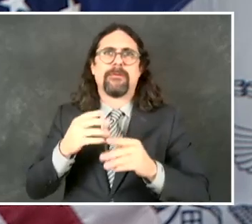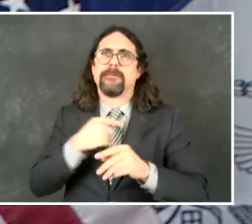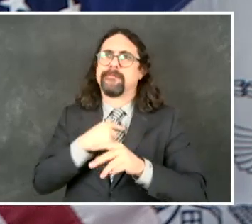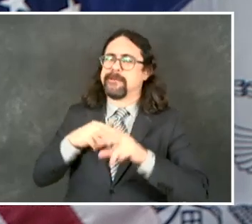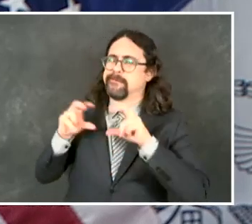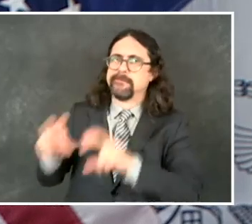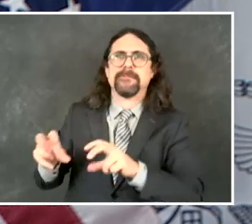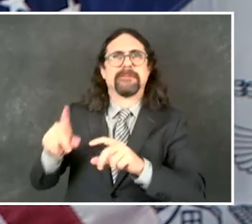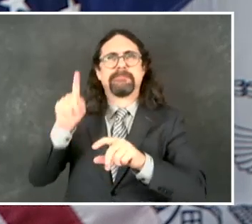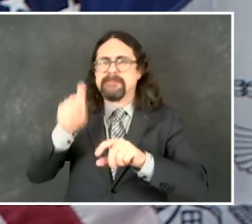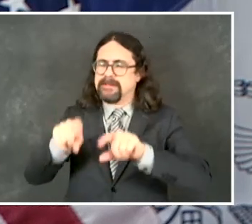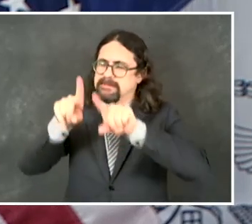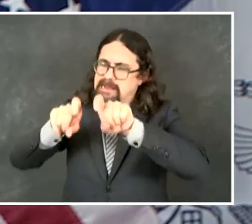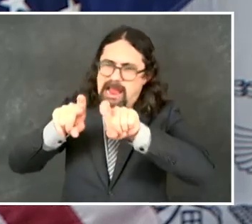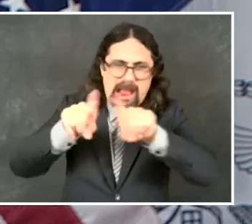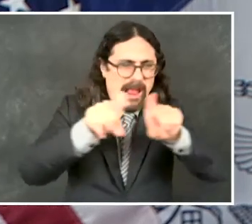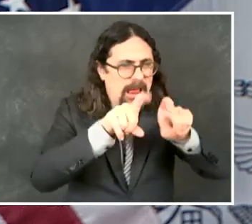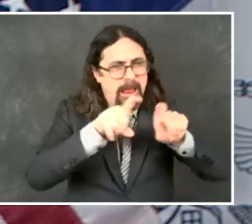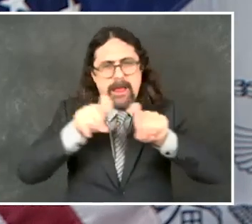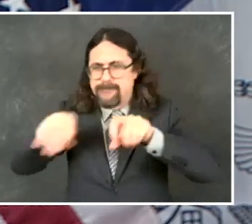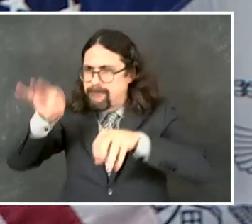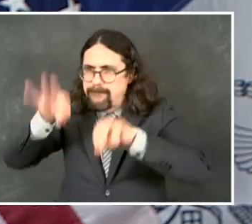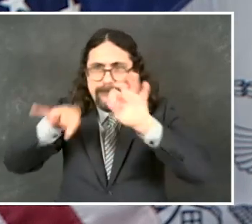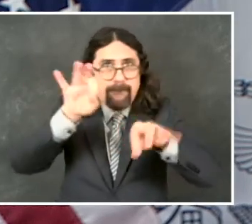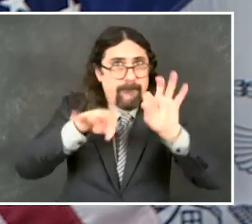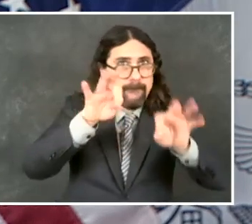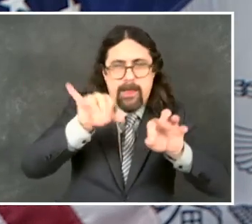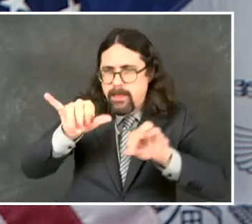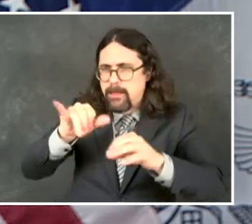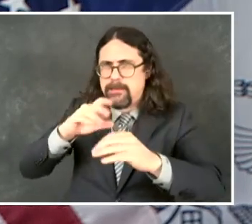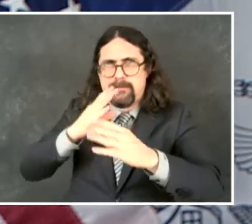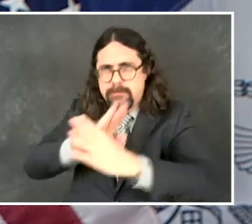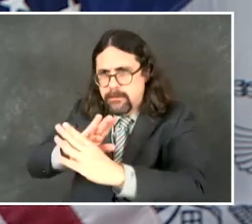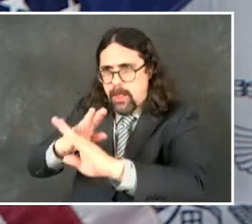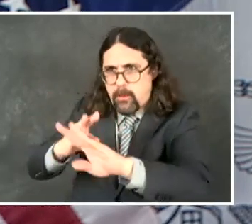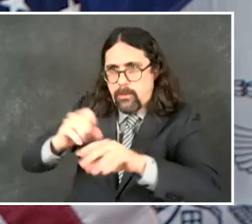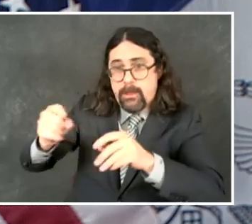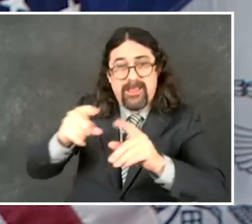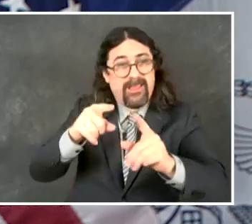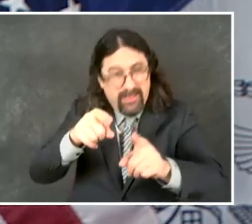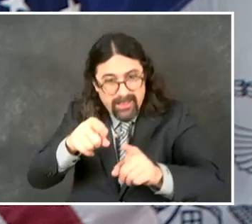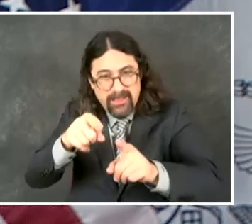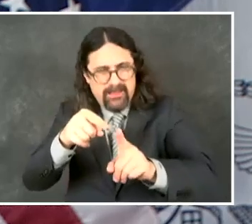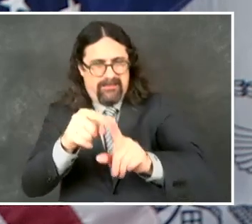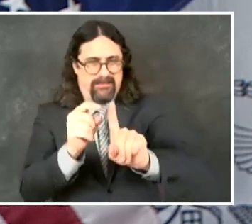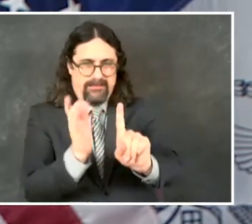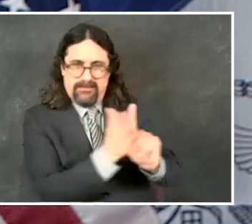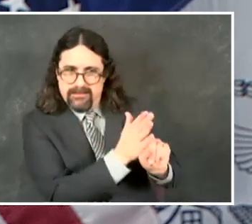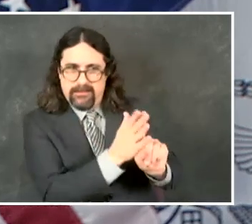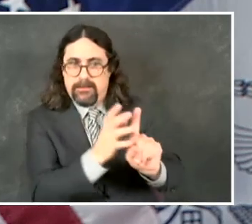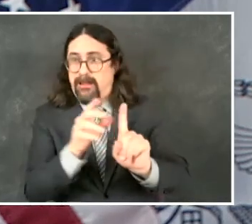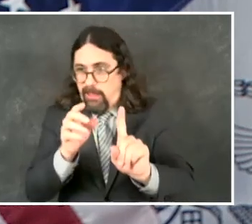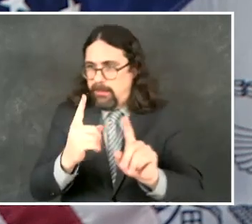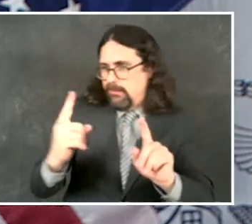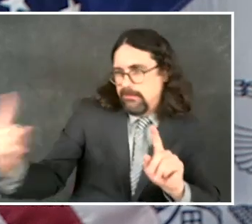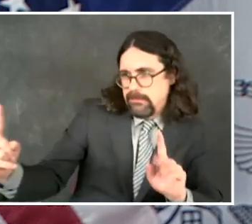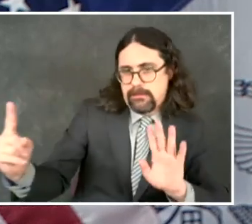WORK ALL OF YOU HAVE DONE AND WE SUPERCHARGE IT BY FINALLY GETTING TESTING ON A WIDE